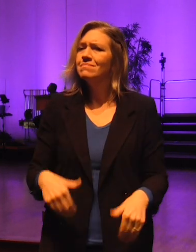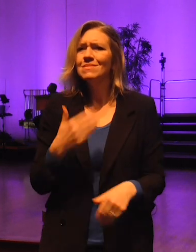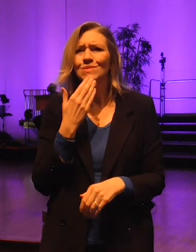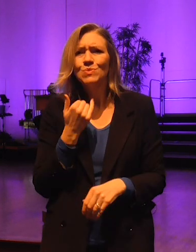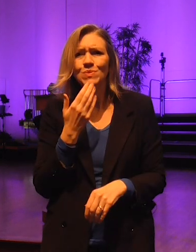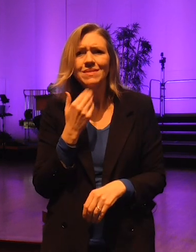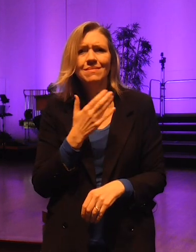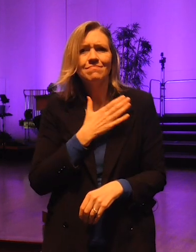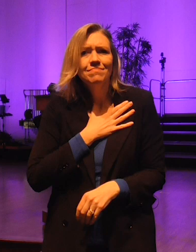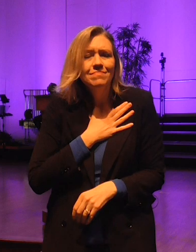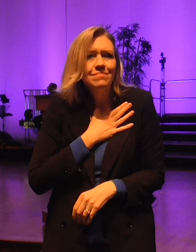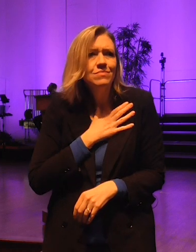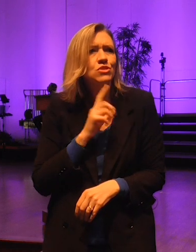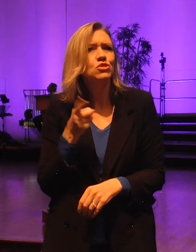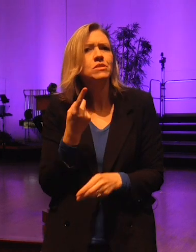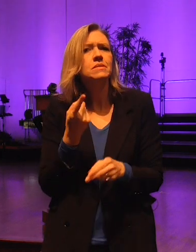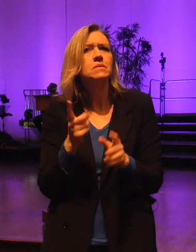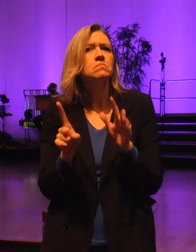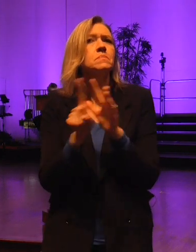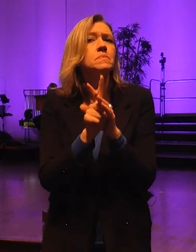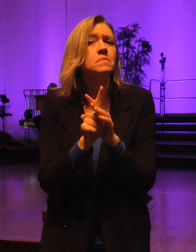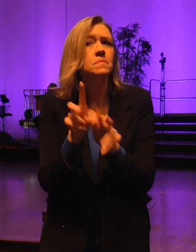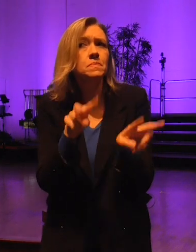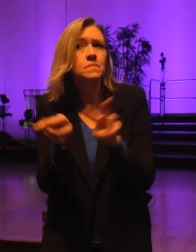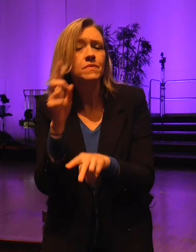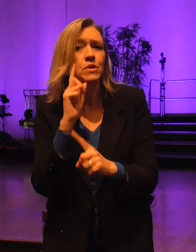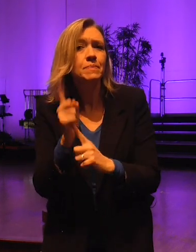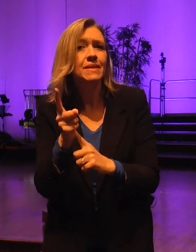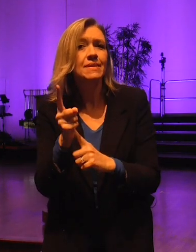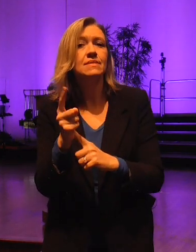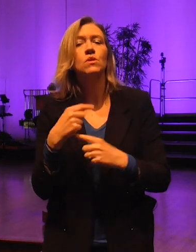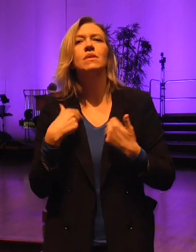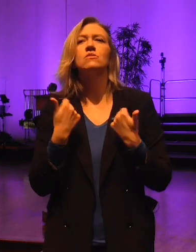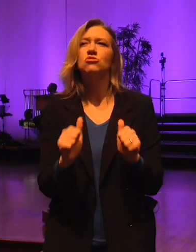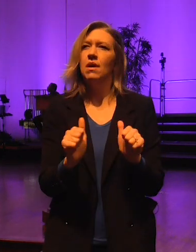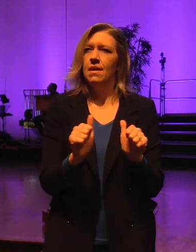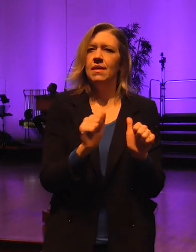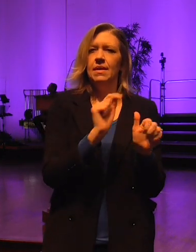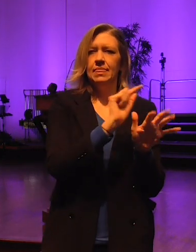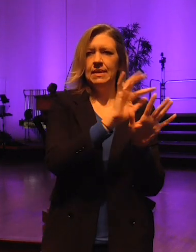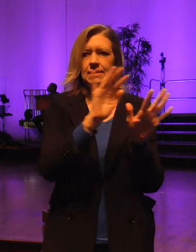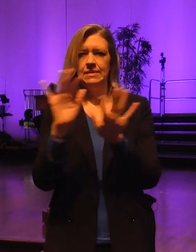in and look at for a minute so after um trying these things out I realized you know I kep this